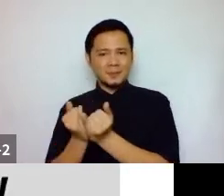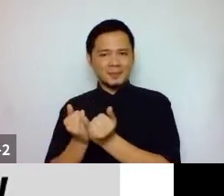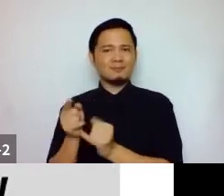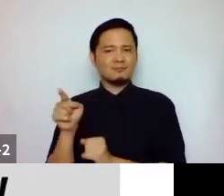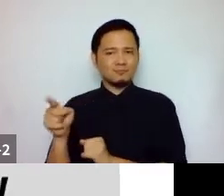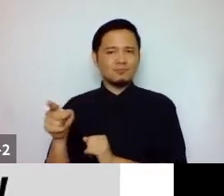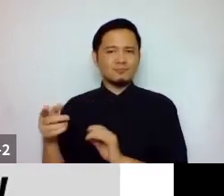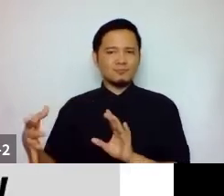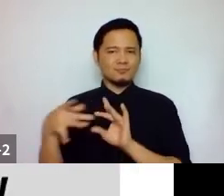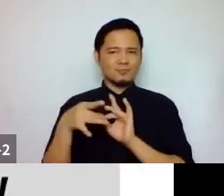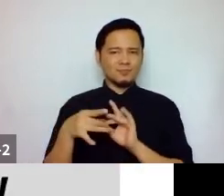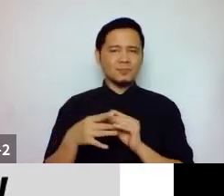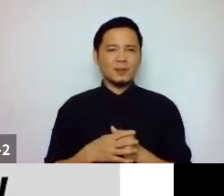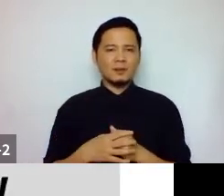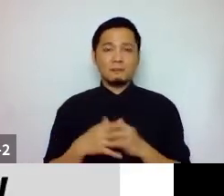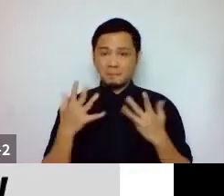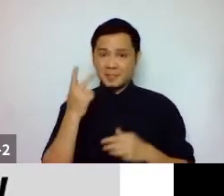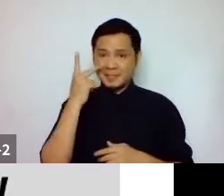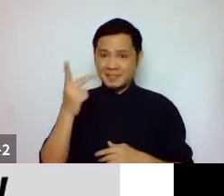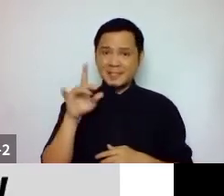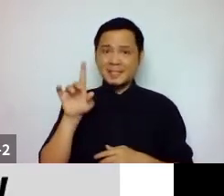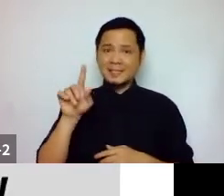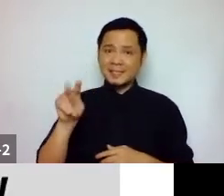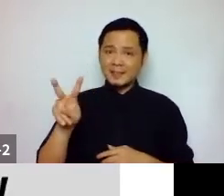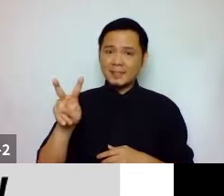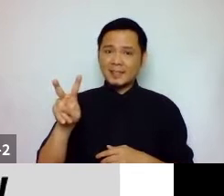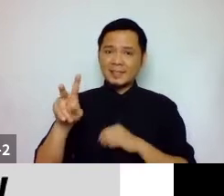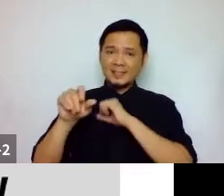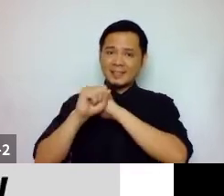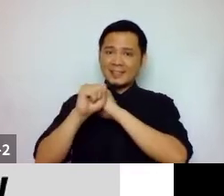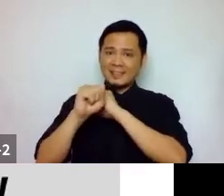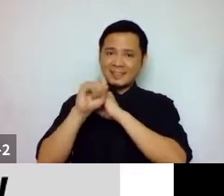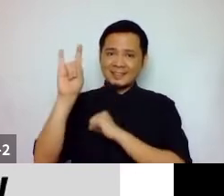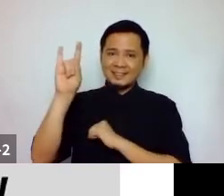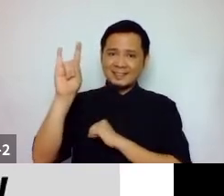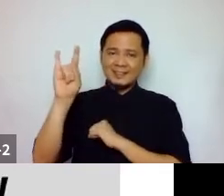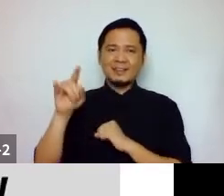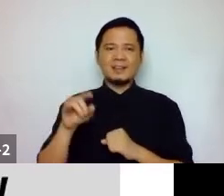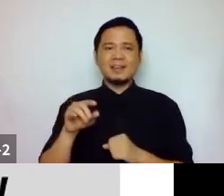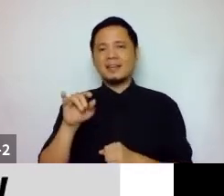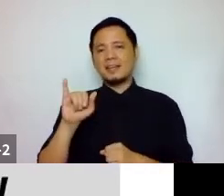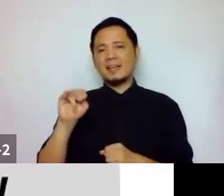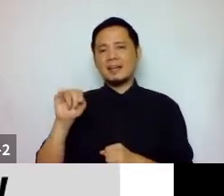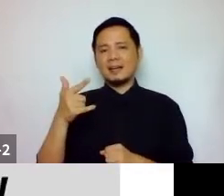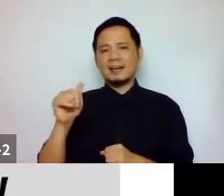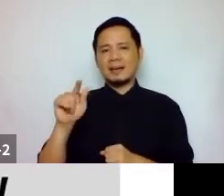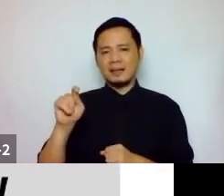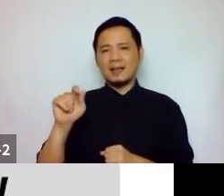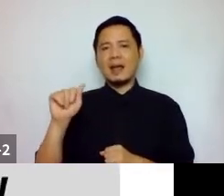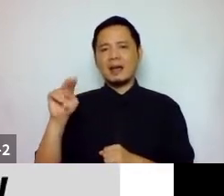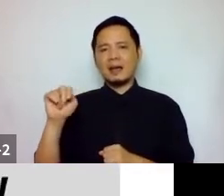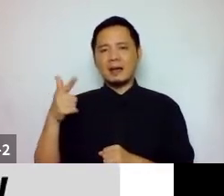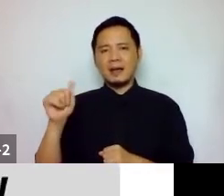You might have seen the TV commercial of Ingat Angat and we are targeting different segments with that.